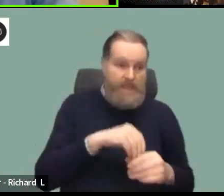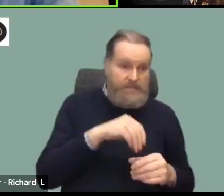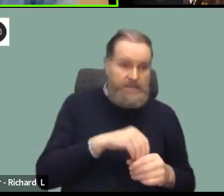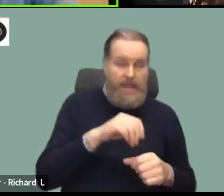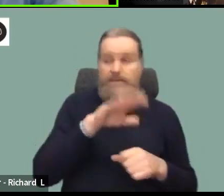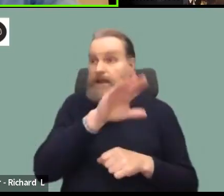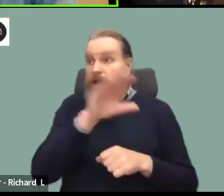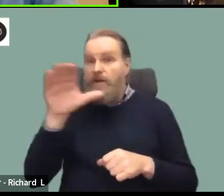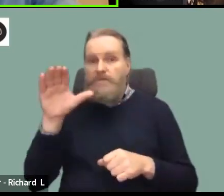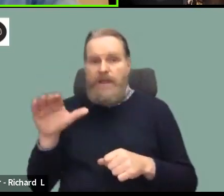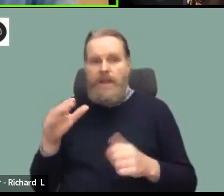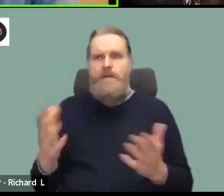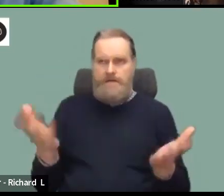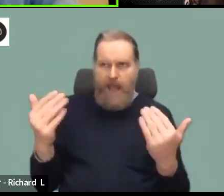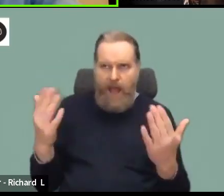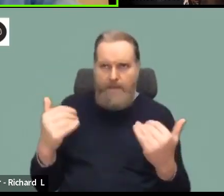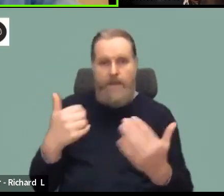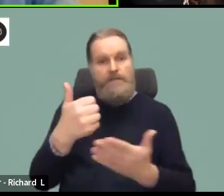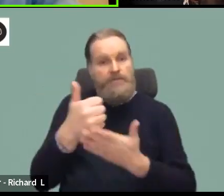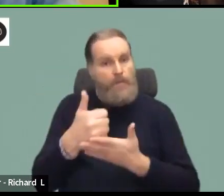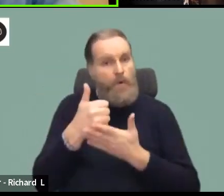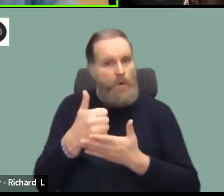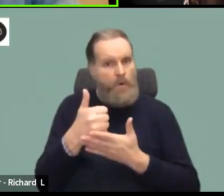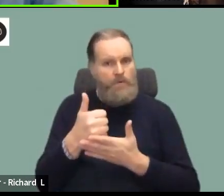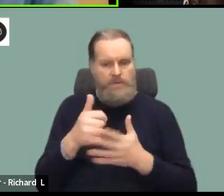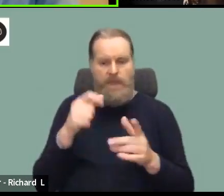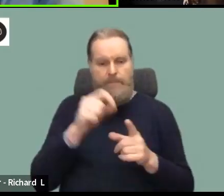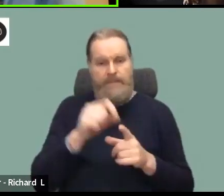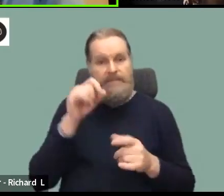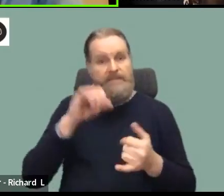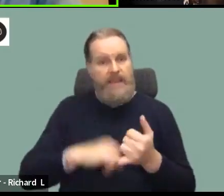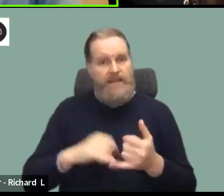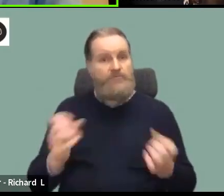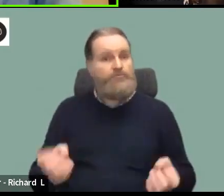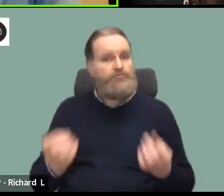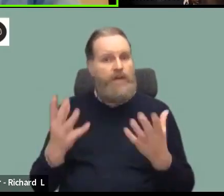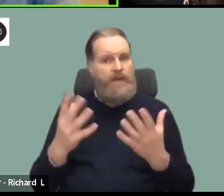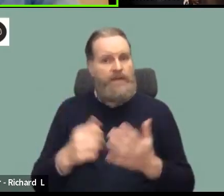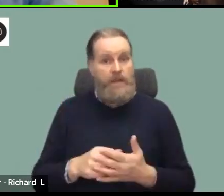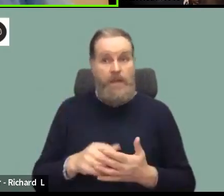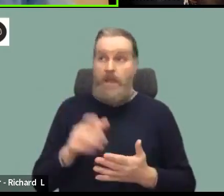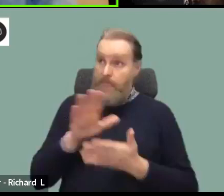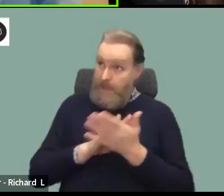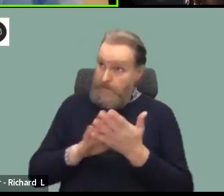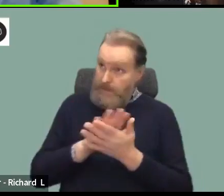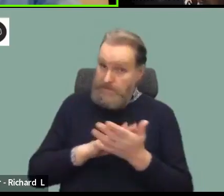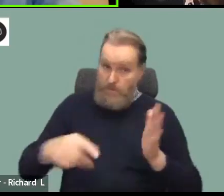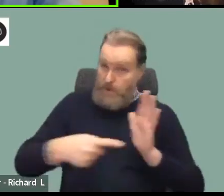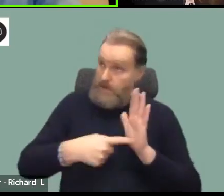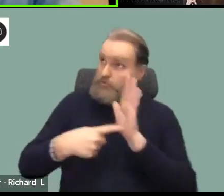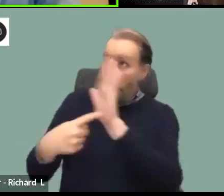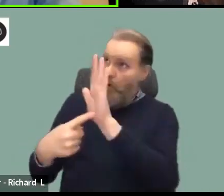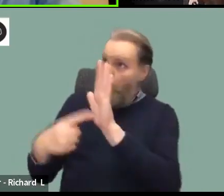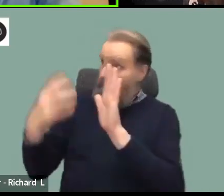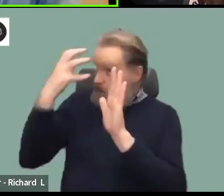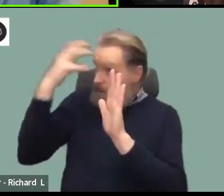piece pCs and outside to pCs and outside to show support for those members who are leading the charge for us. And to show the government that everybody supports people so